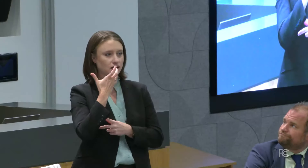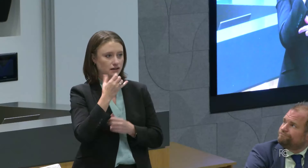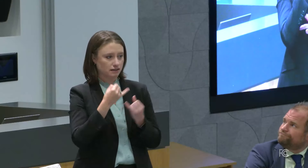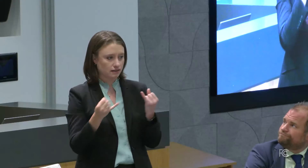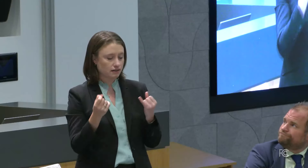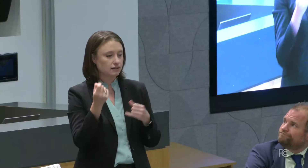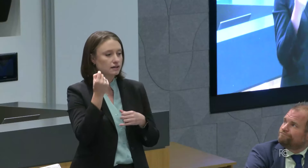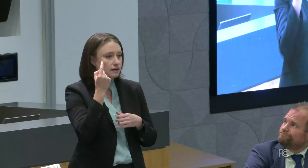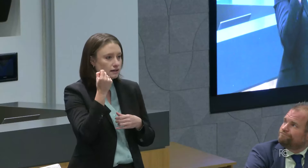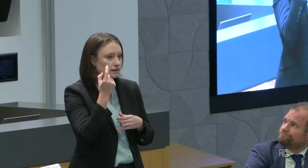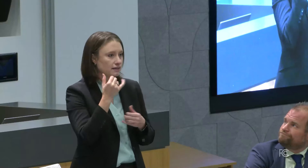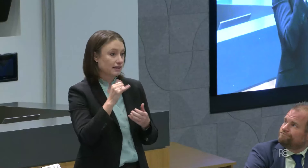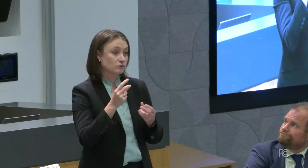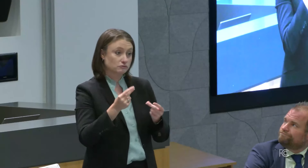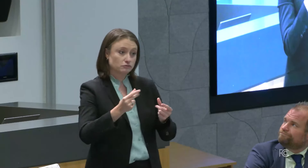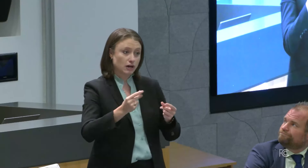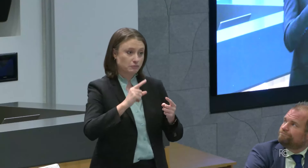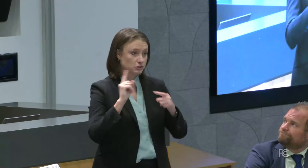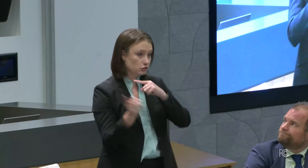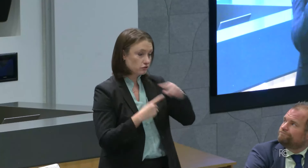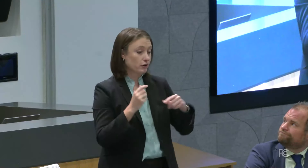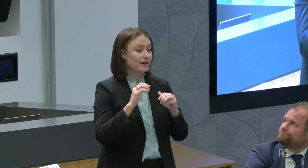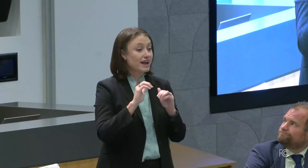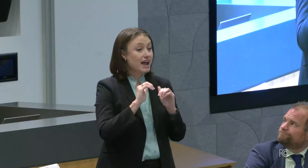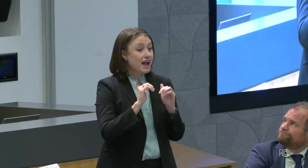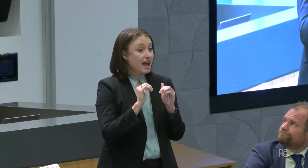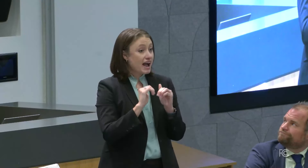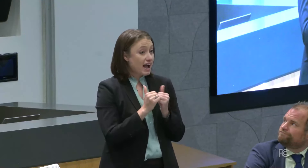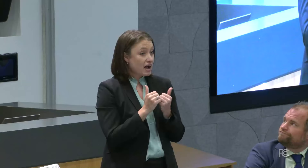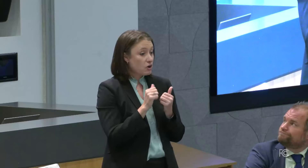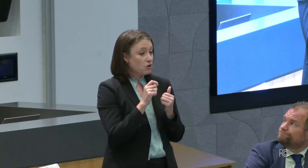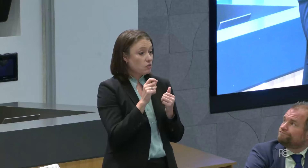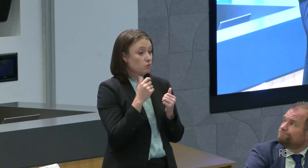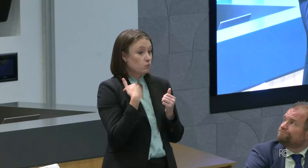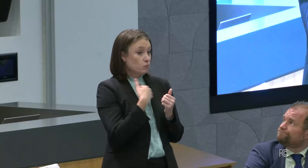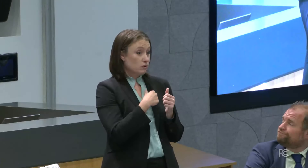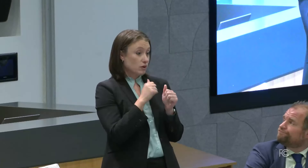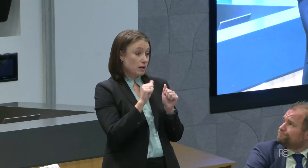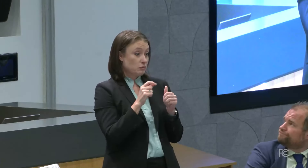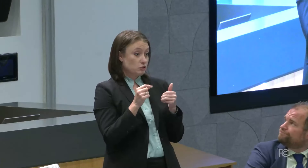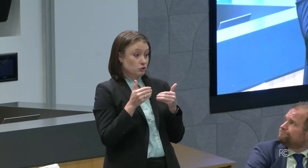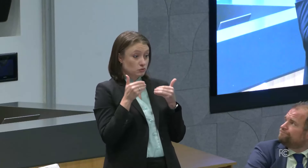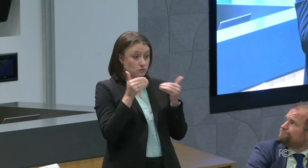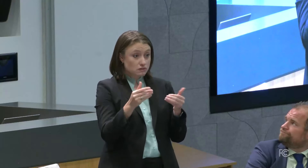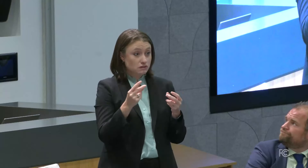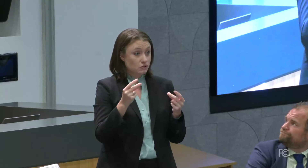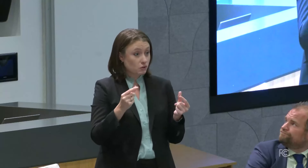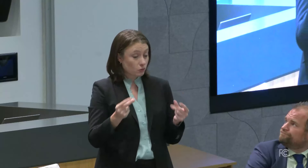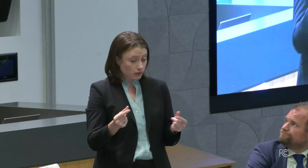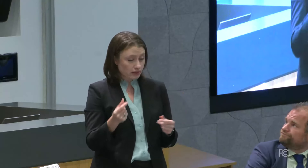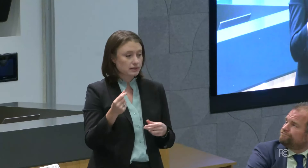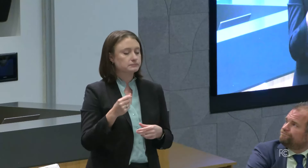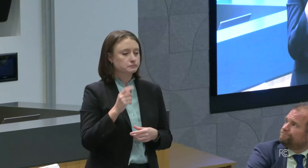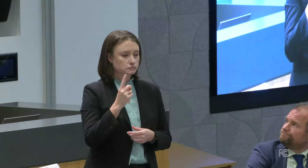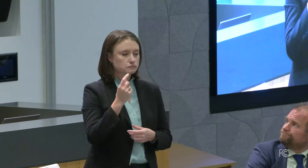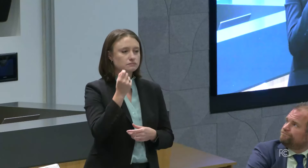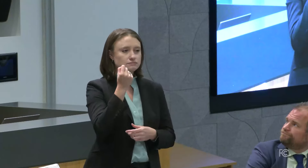COVID VACCINE AND TESTING. SO THAT WAS IN MARCH. FAST FORWARD TO MAY OF 2021. THE DIAL HOTLINE WAS ESTABLISHED.